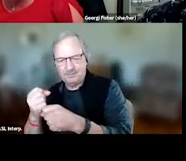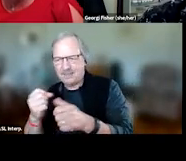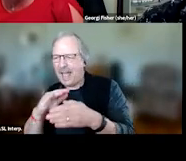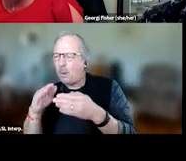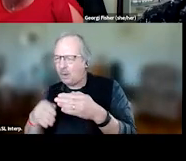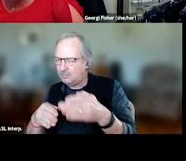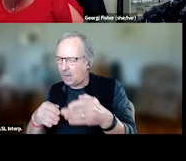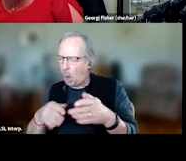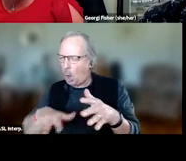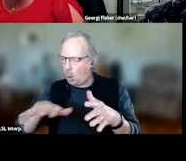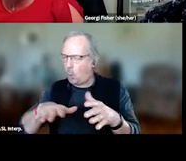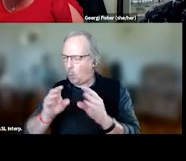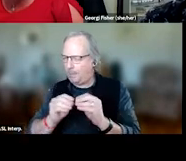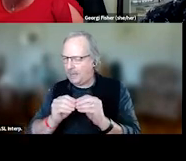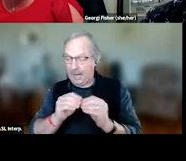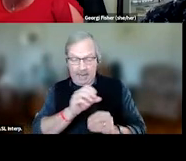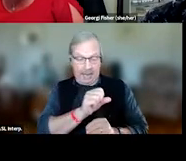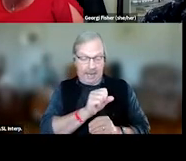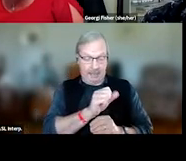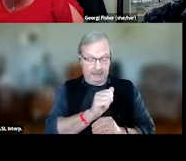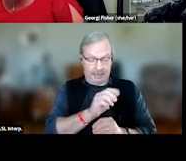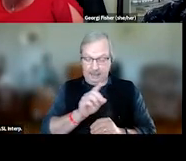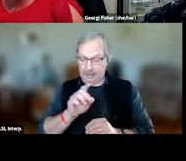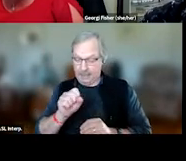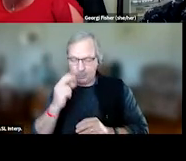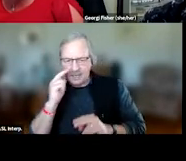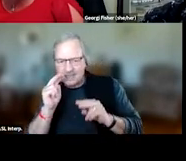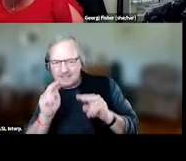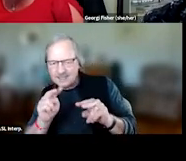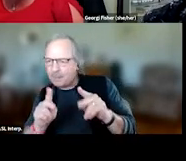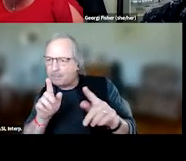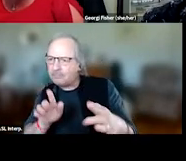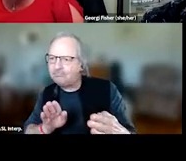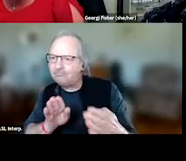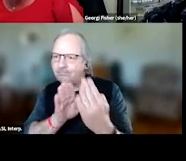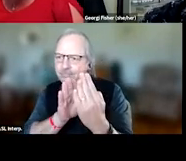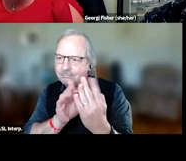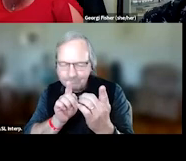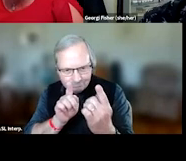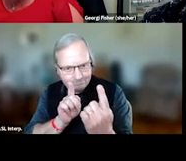And that SSA and DDS what we get to see people face to face that they're getting to also realize the difference